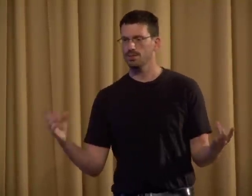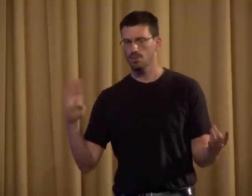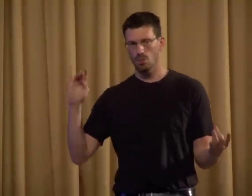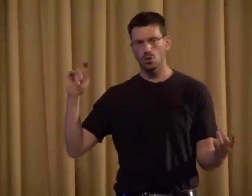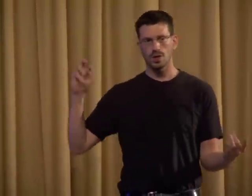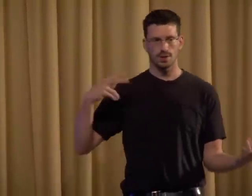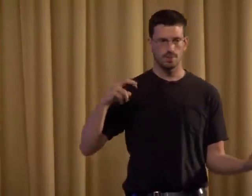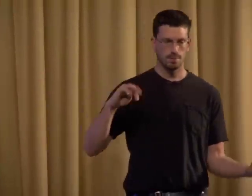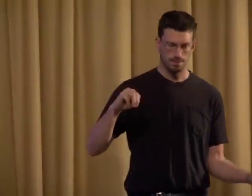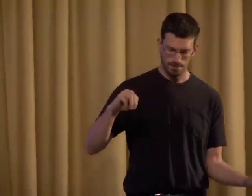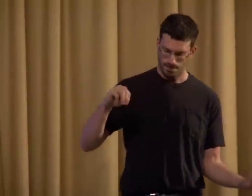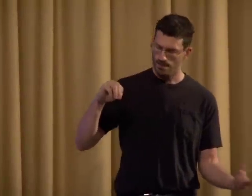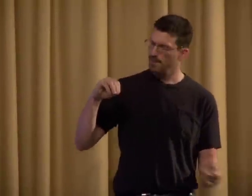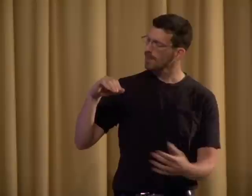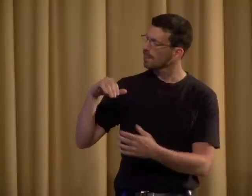Every school of Buddhism has as its core teaching the Heart Sutra. That is, the Heart Message. The Heart Teaching.